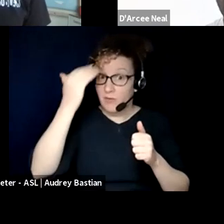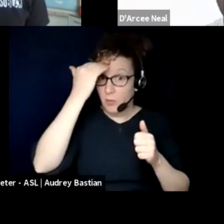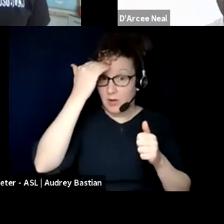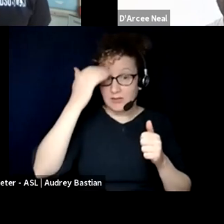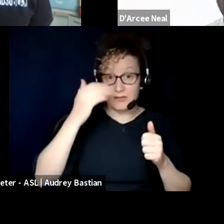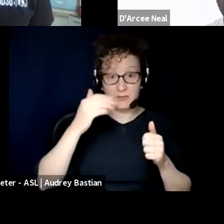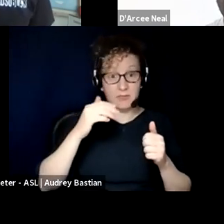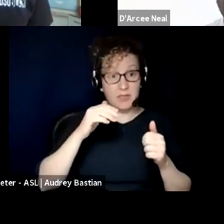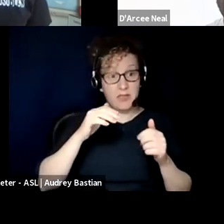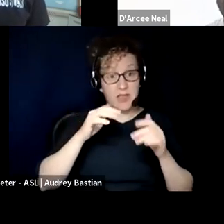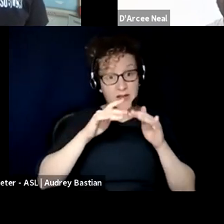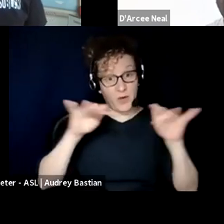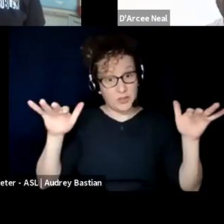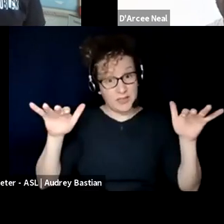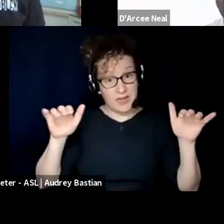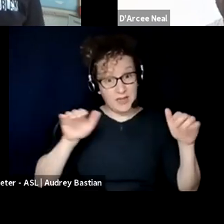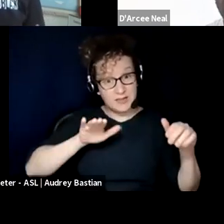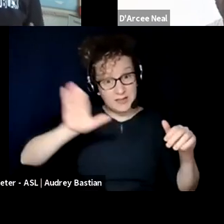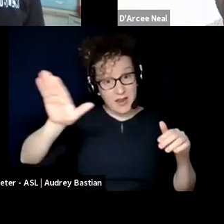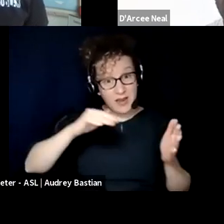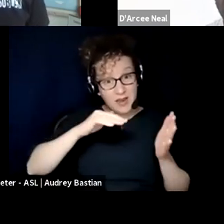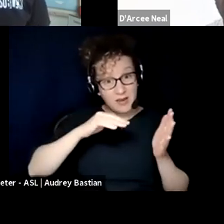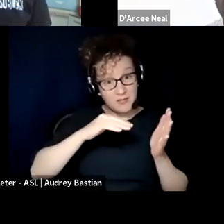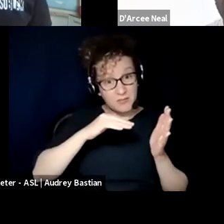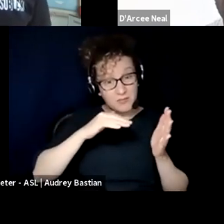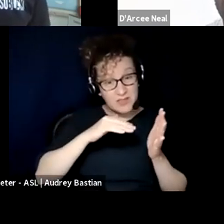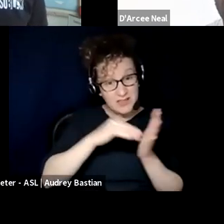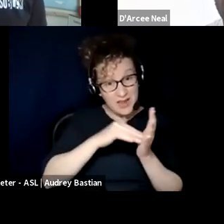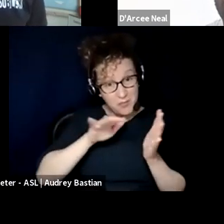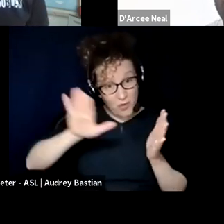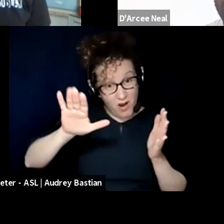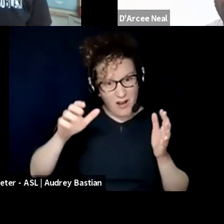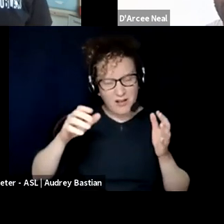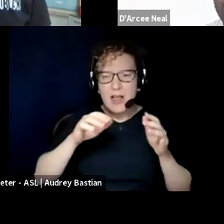in Study Abroad from the open doors report by the Institute for International Education